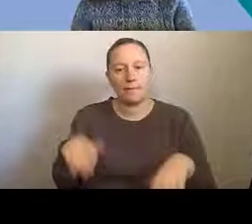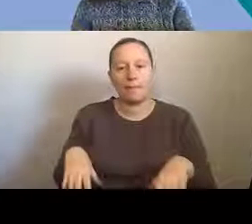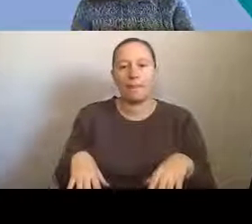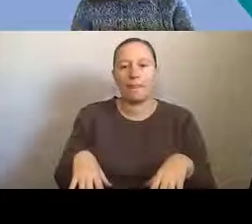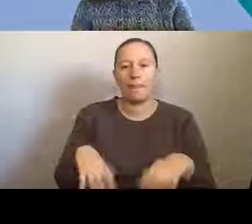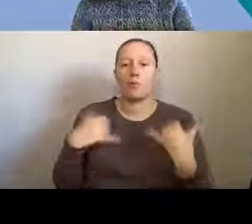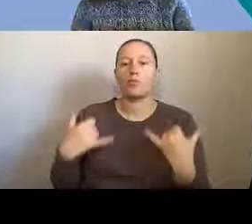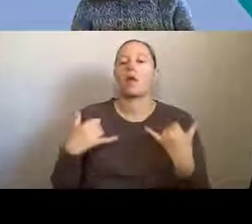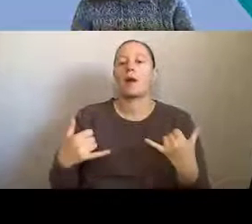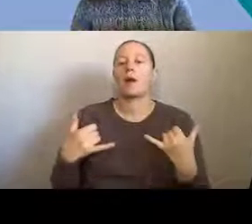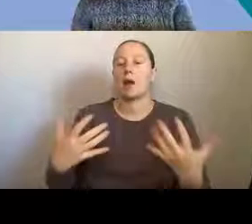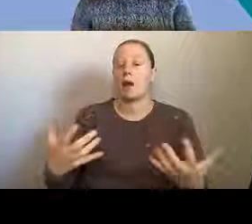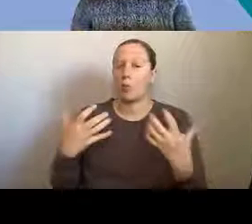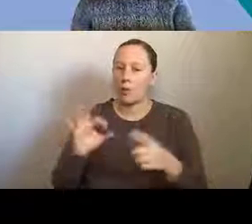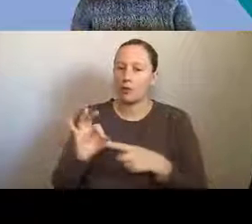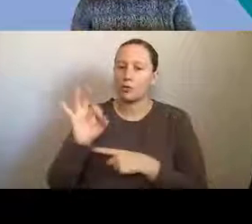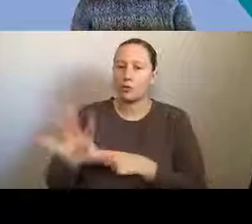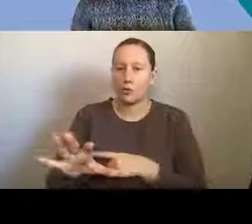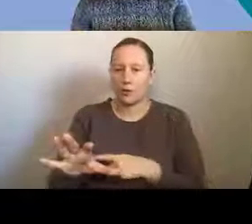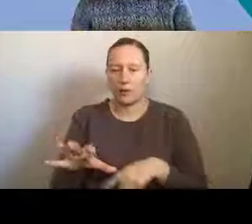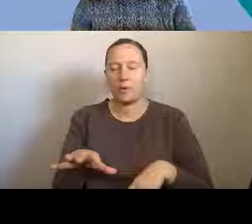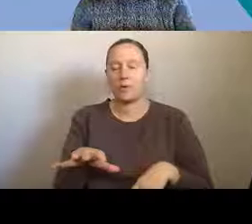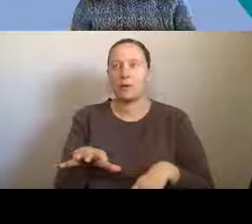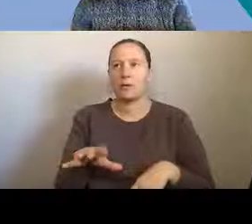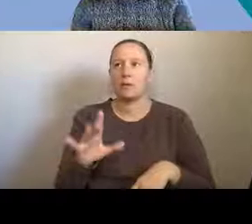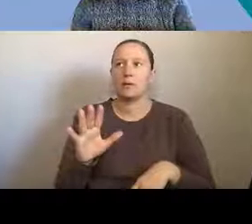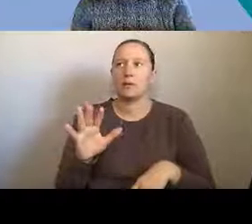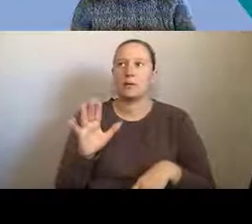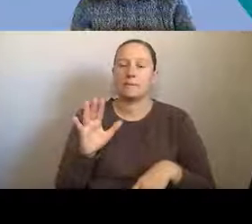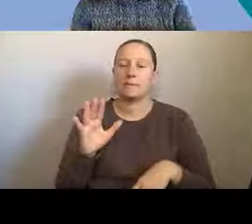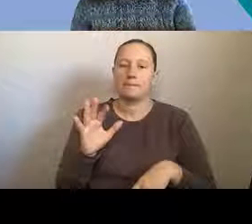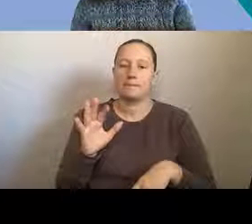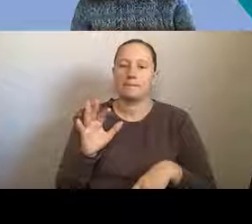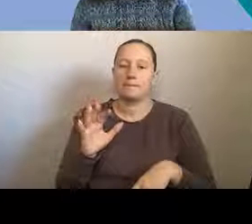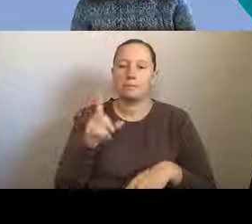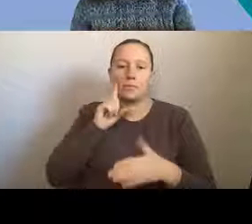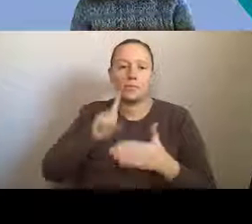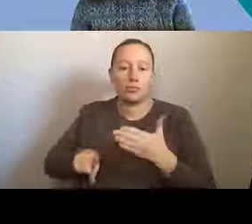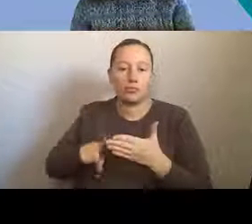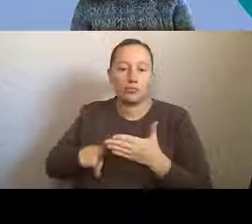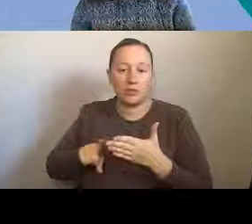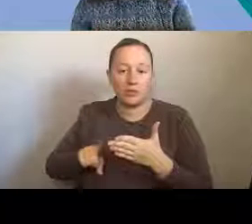I want to mention that research grants from the NIH